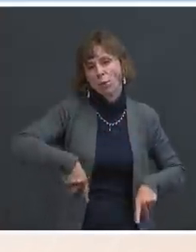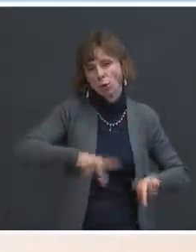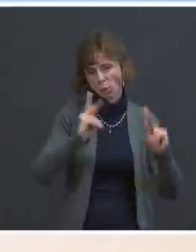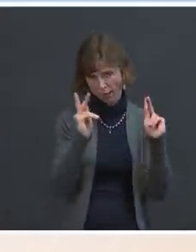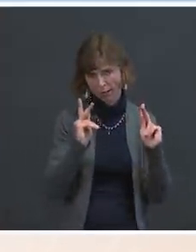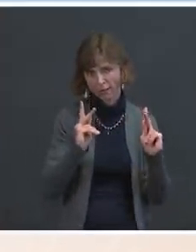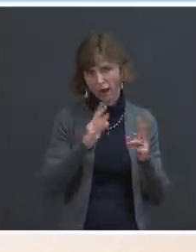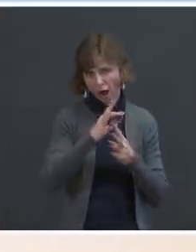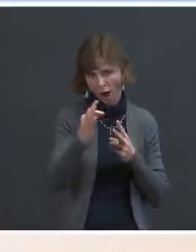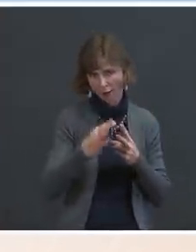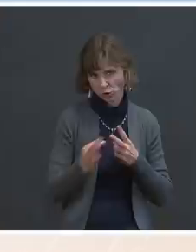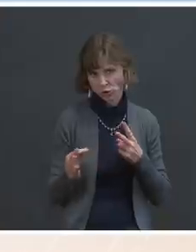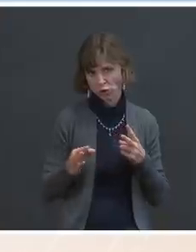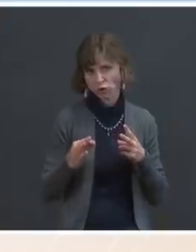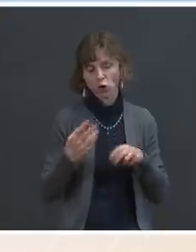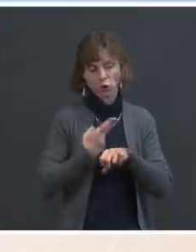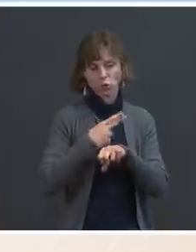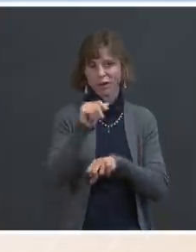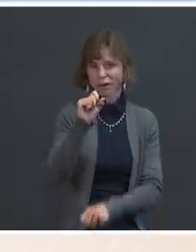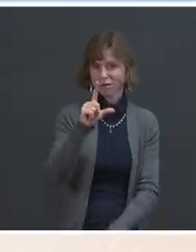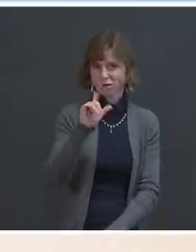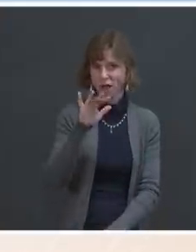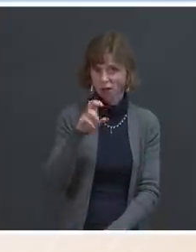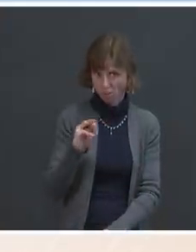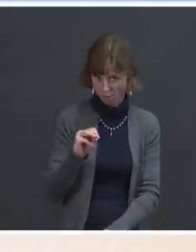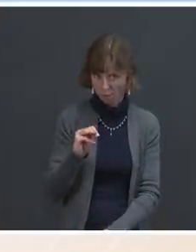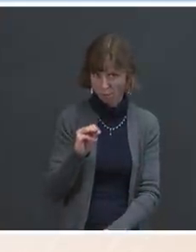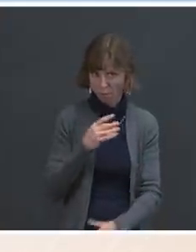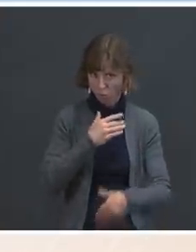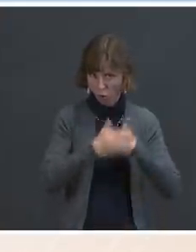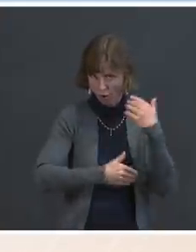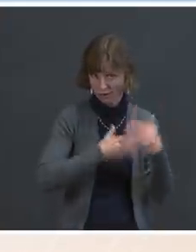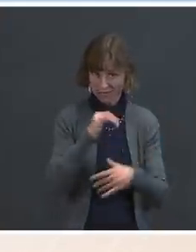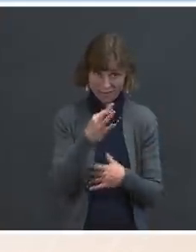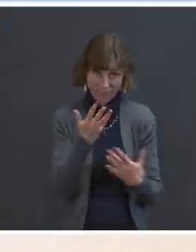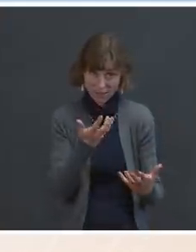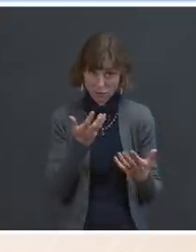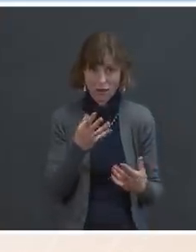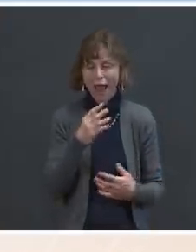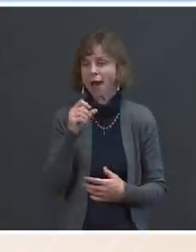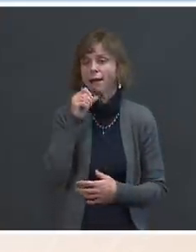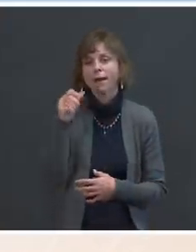if they are seeking that, and not take the irregular road.